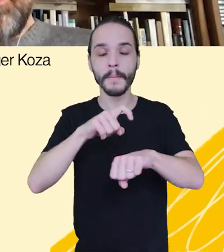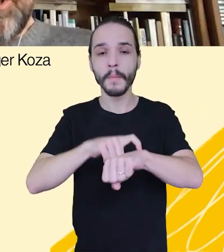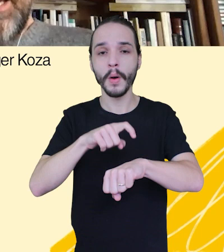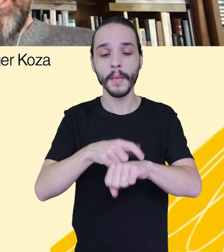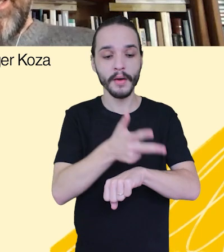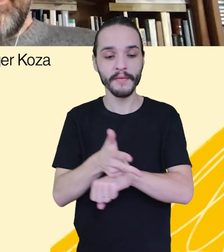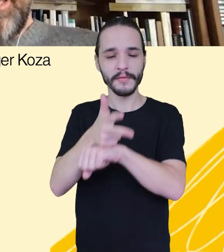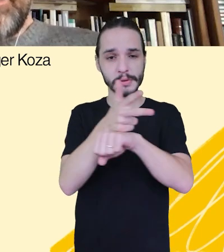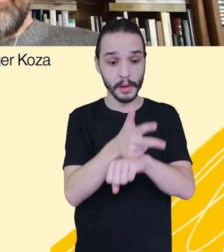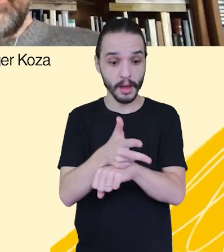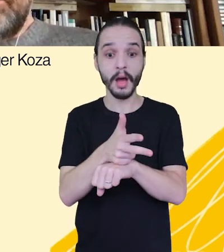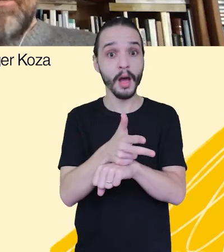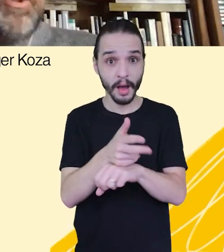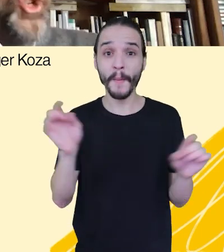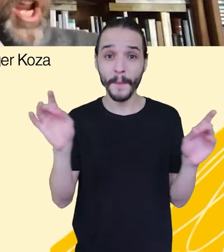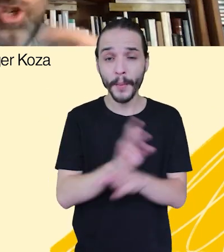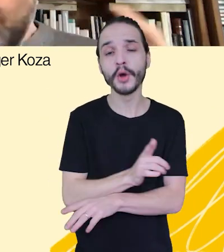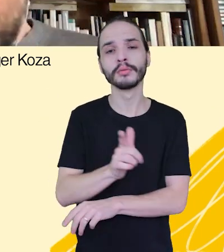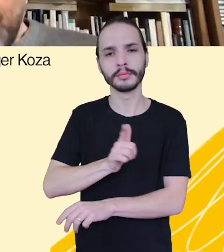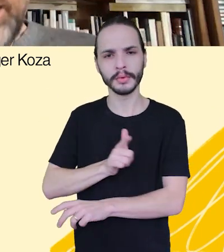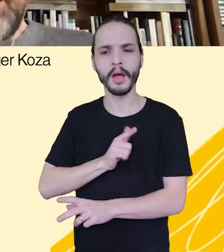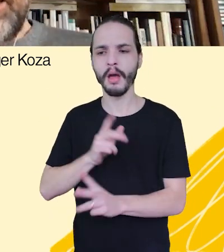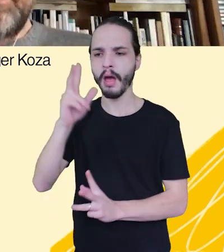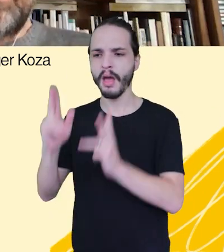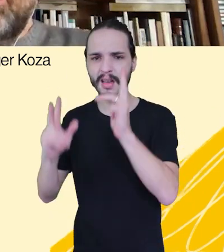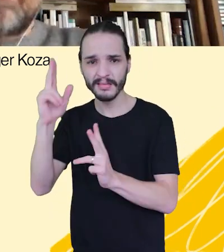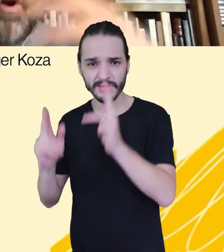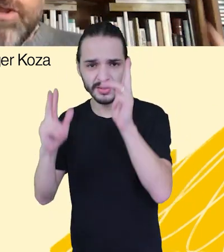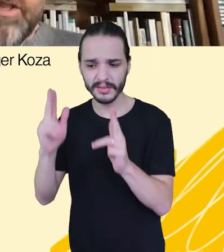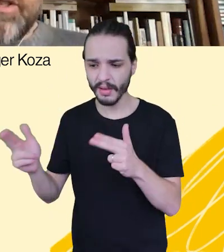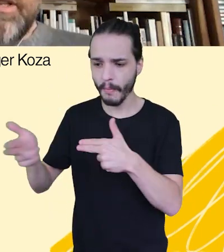Which again can change completely the whole process.